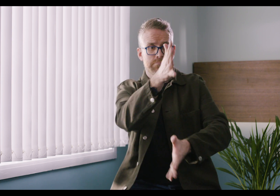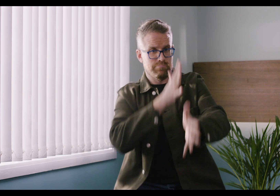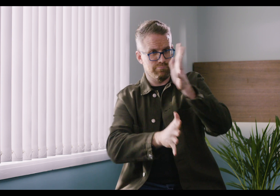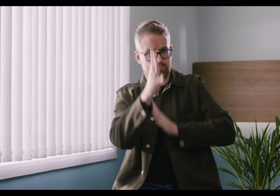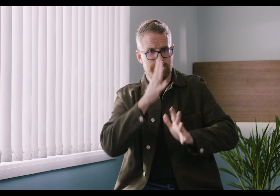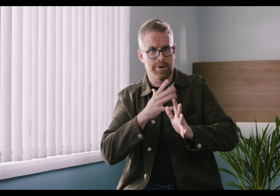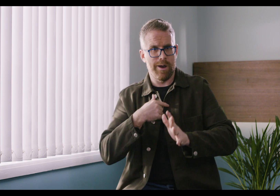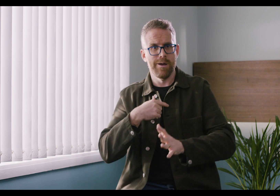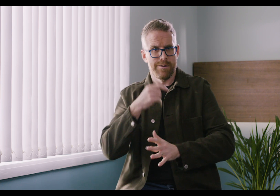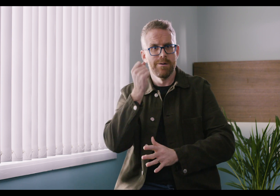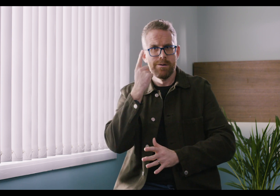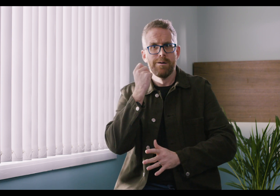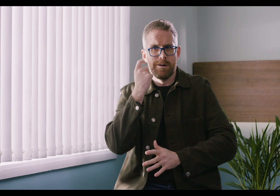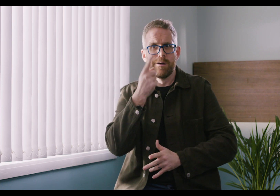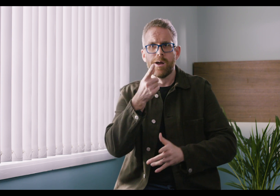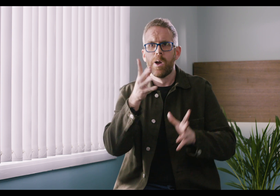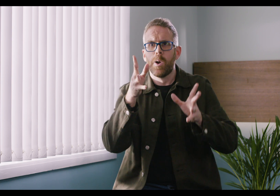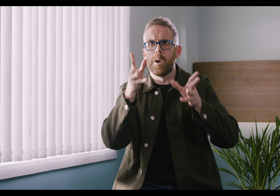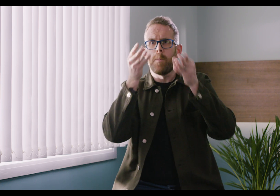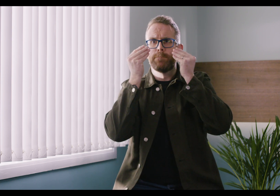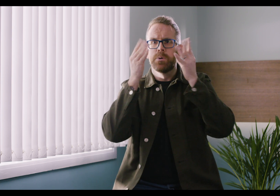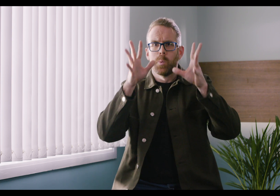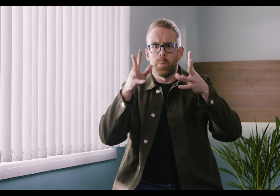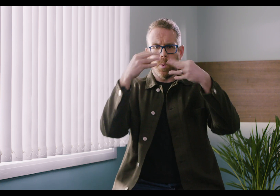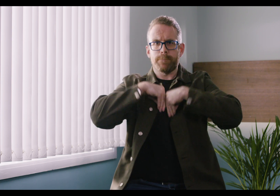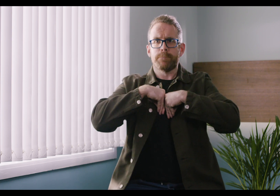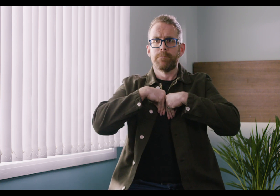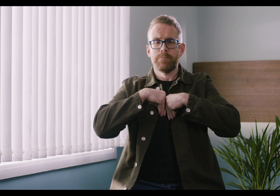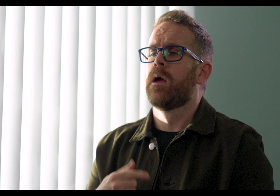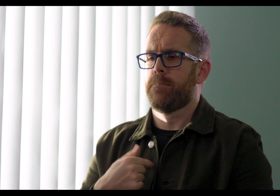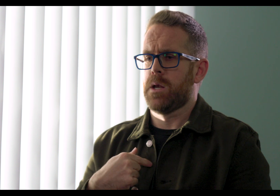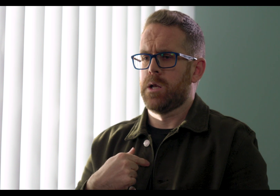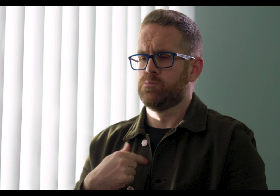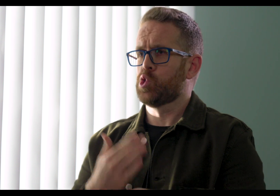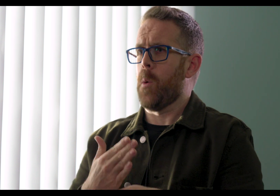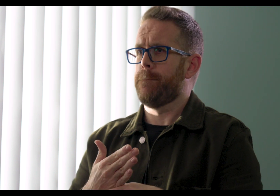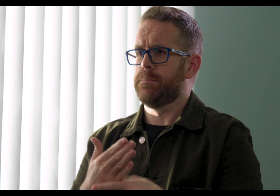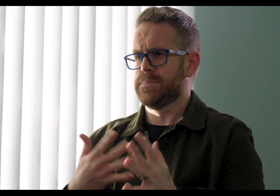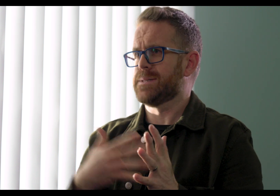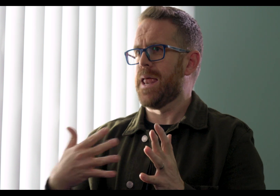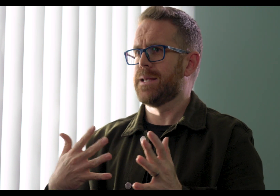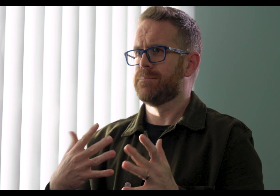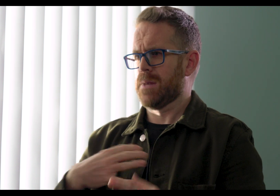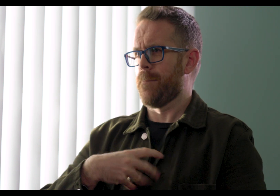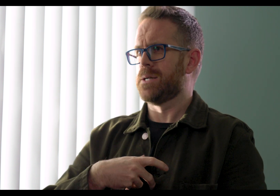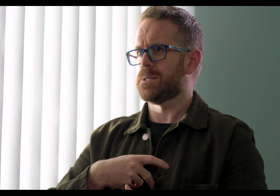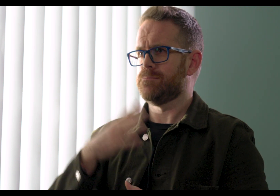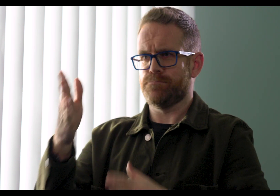so that we can really understand and take in the information that's been explained. In my role as a Signly ambassador,